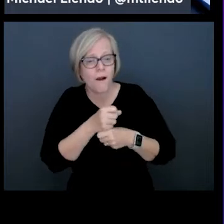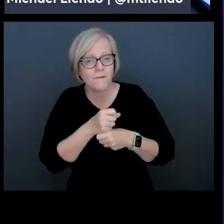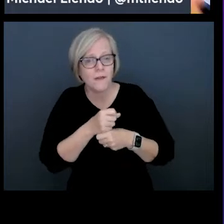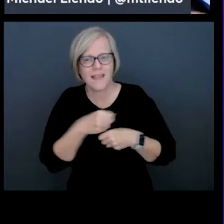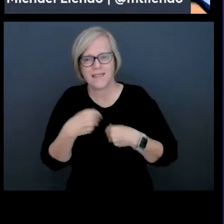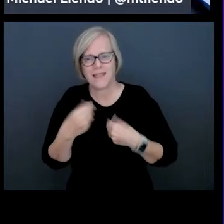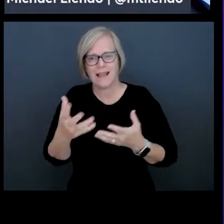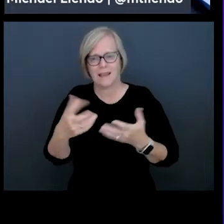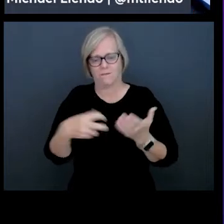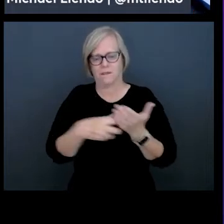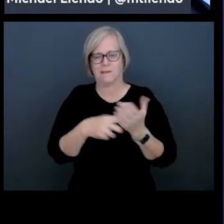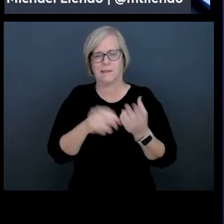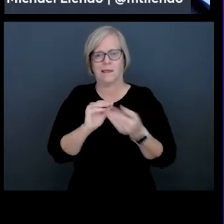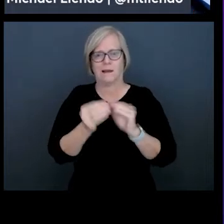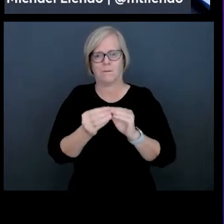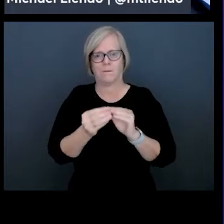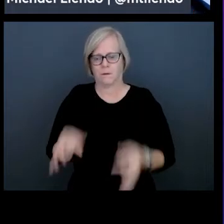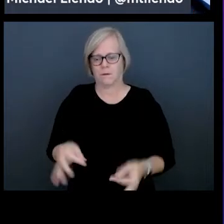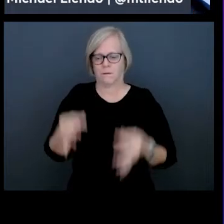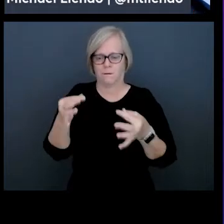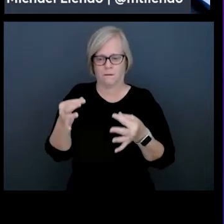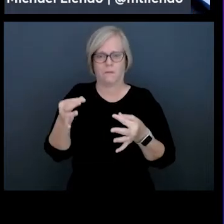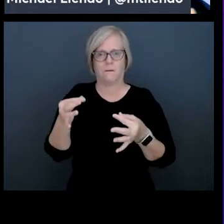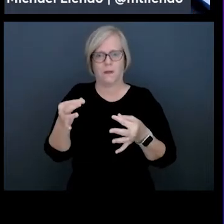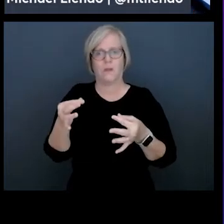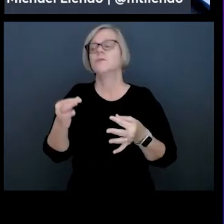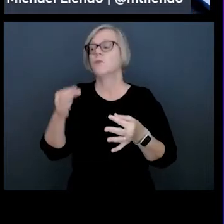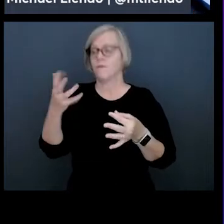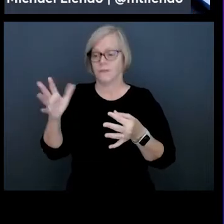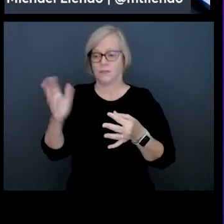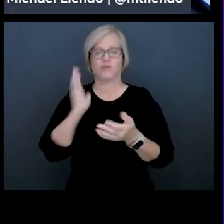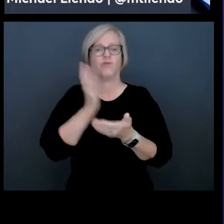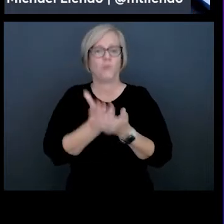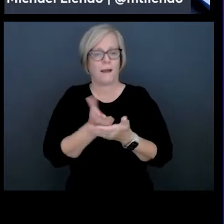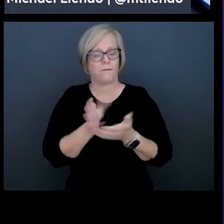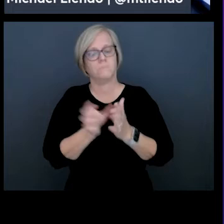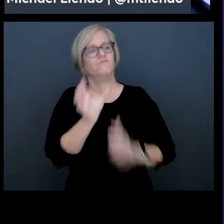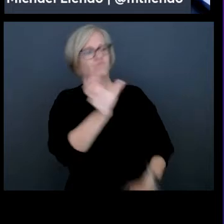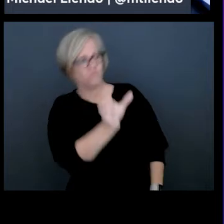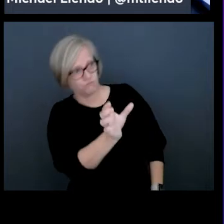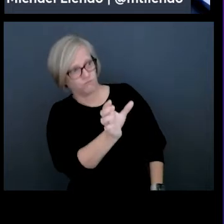and that way you give them the ticket as soon as you arrive and then they make your coffee there.